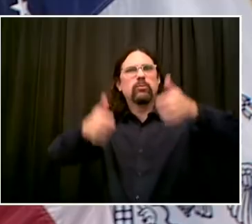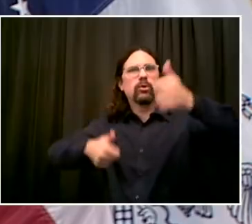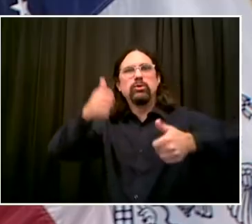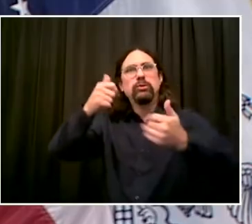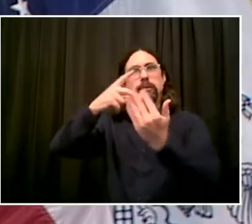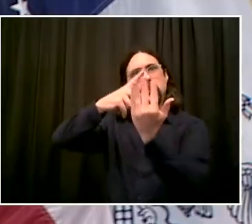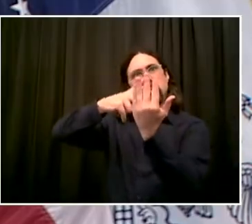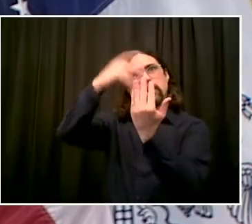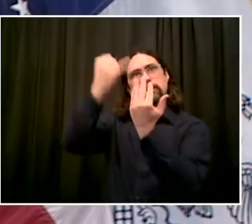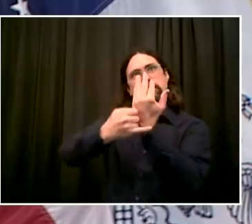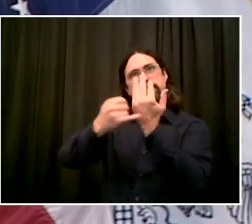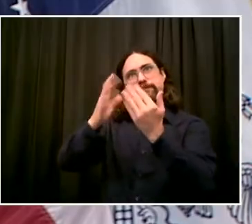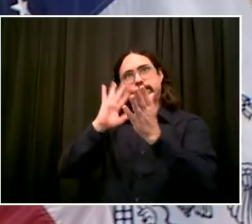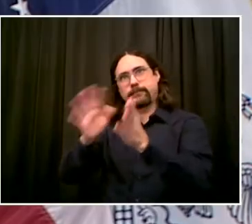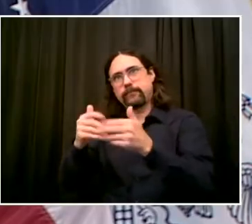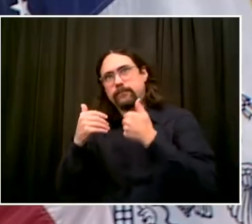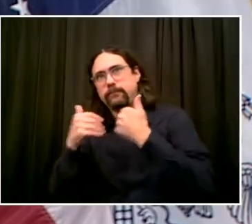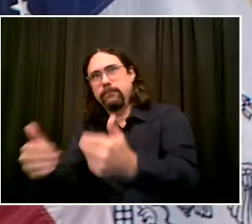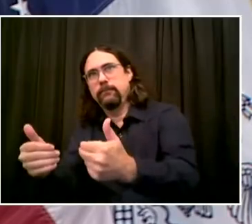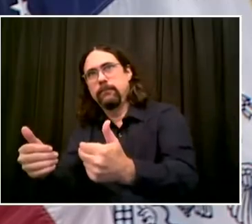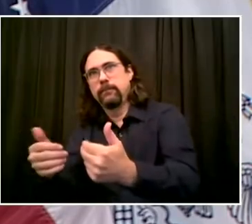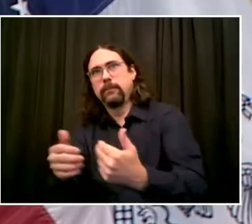FORWADR IS AN